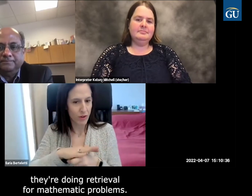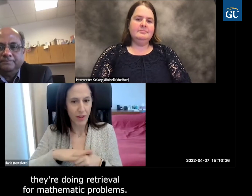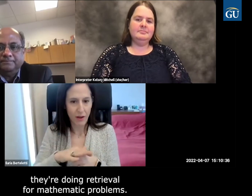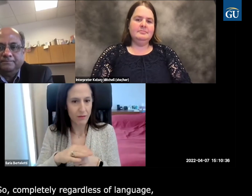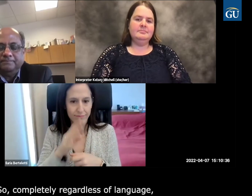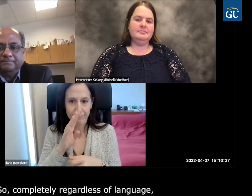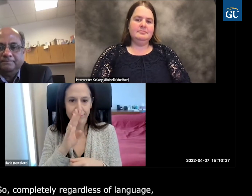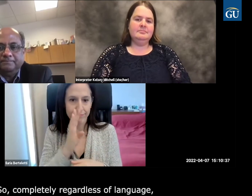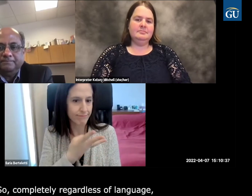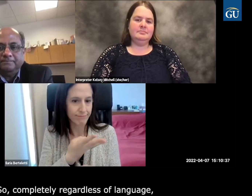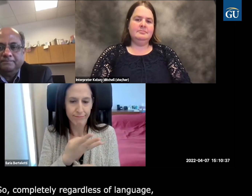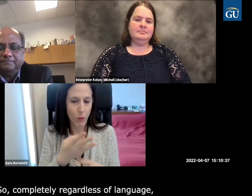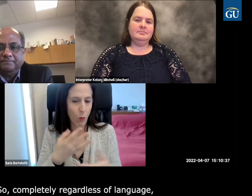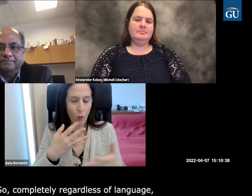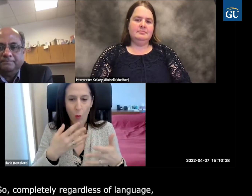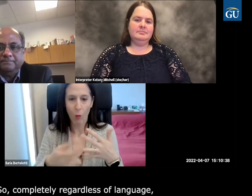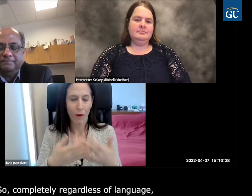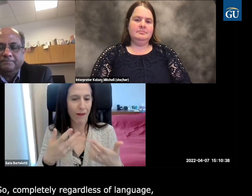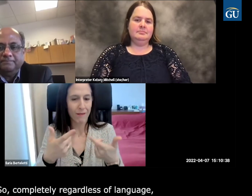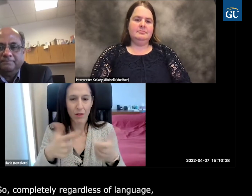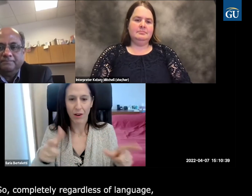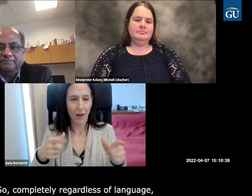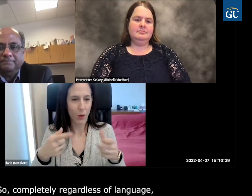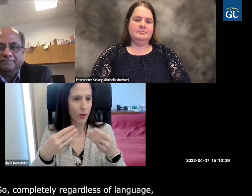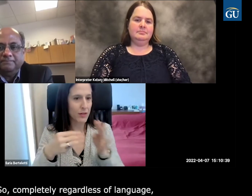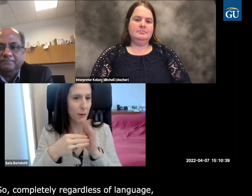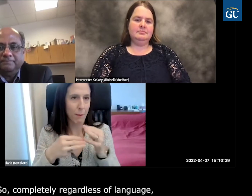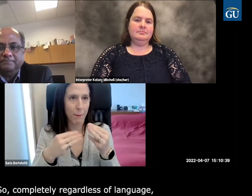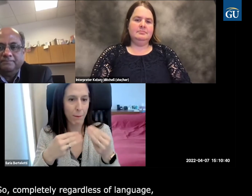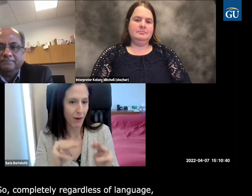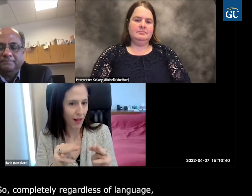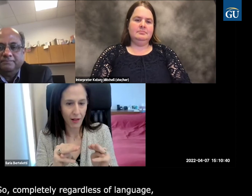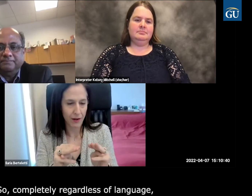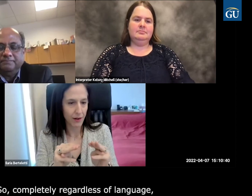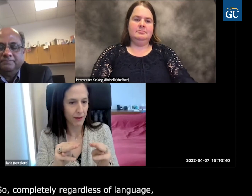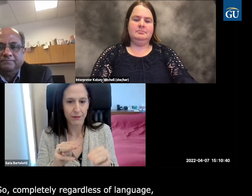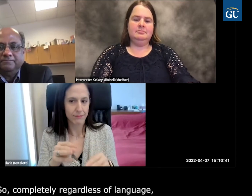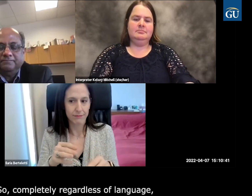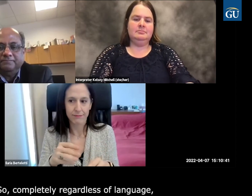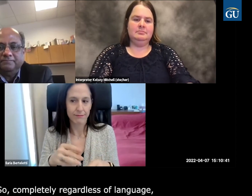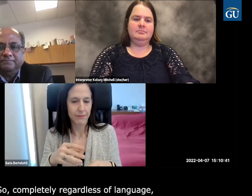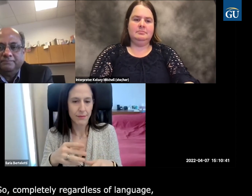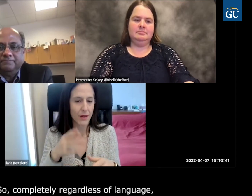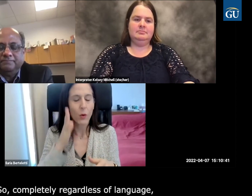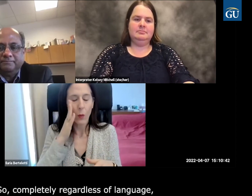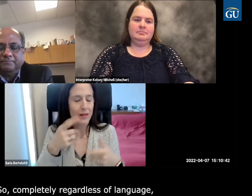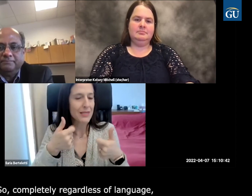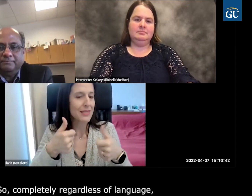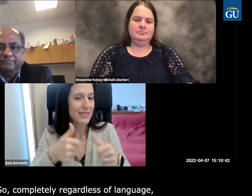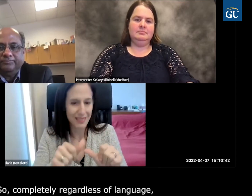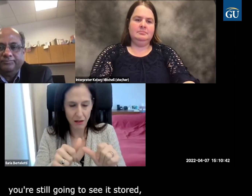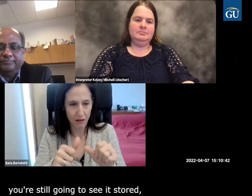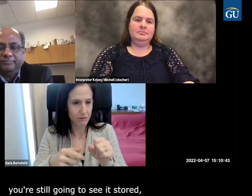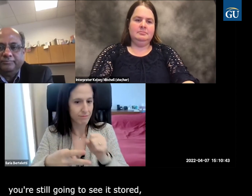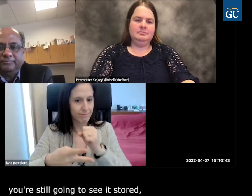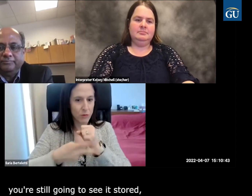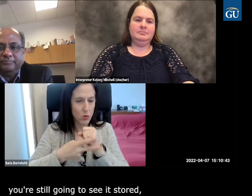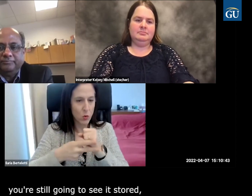so um it completely regardless of language